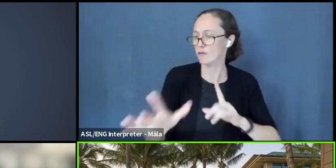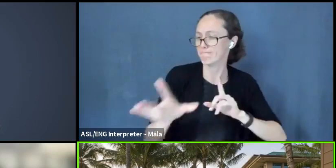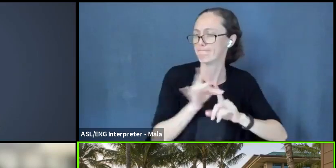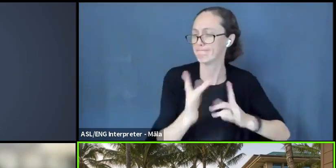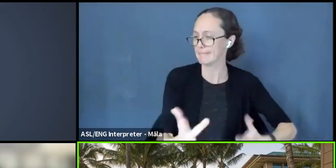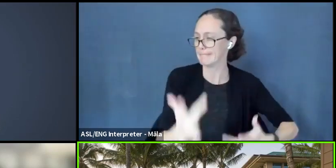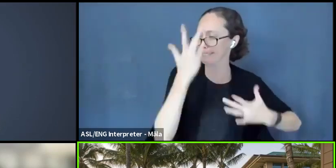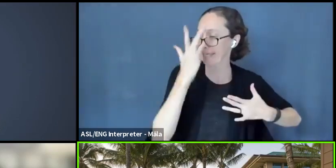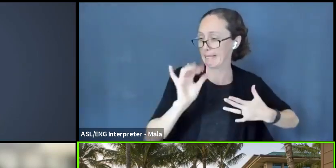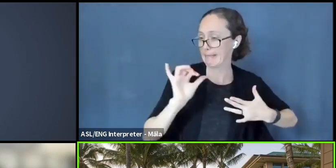disease is.